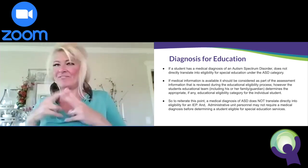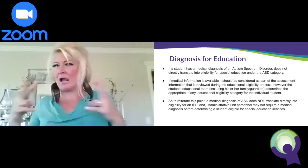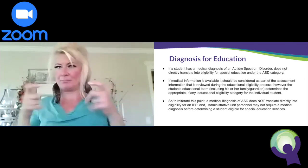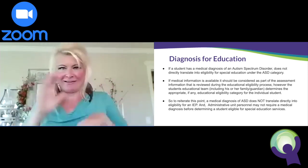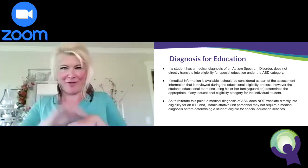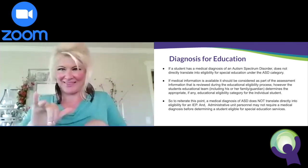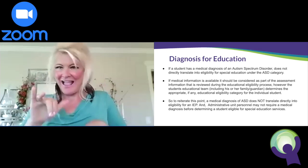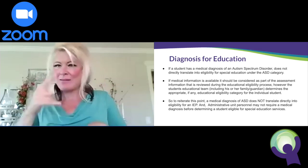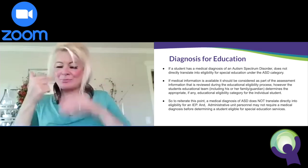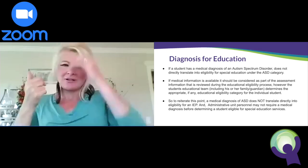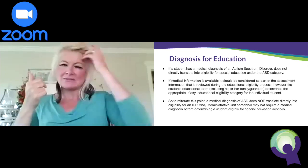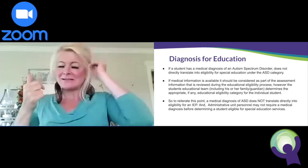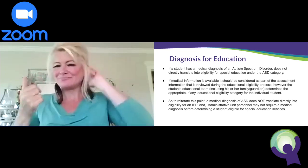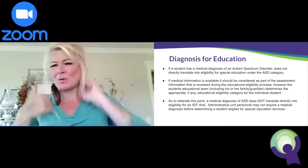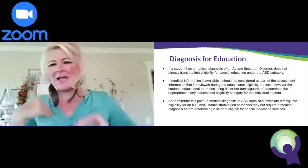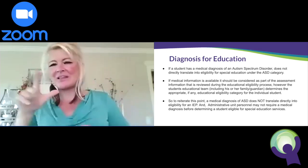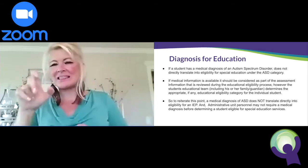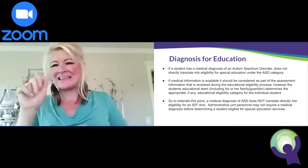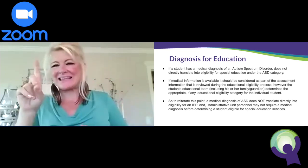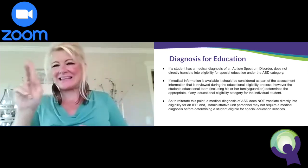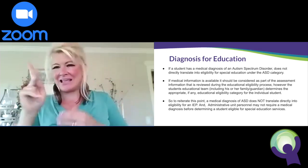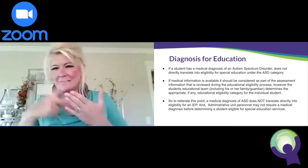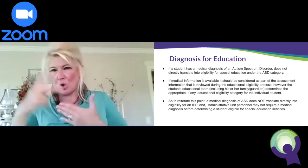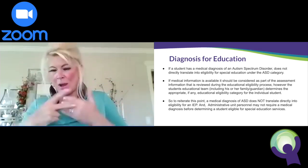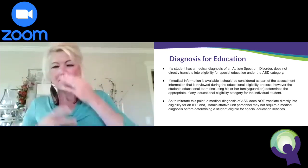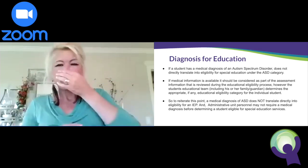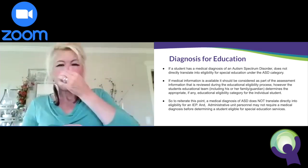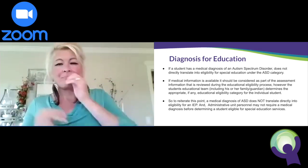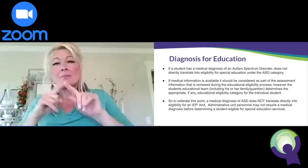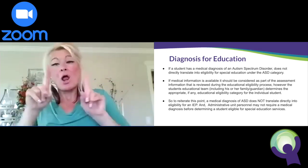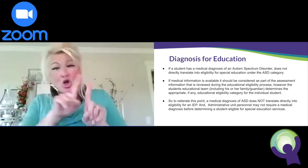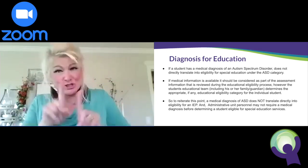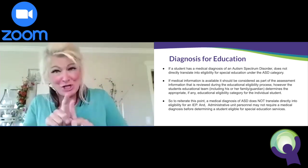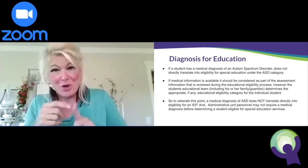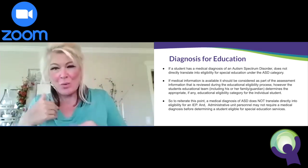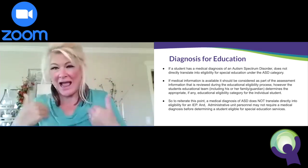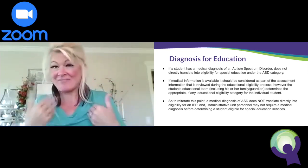signs. In California, we were very big on that because...